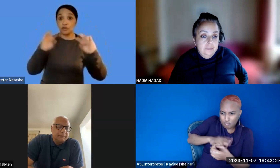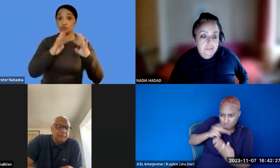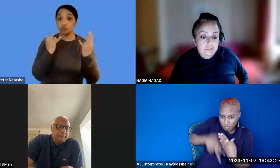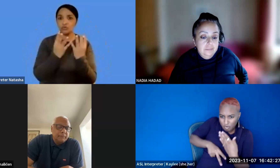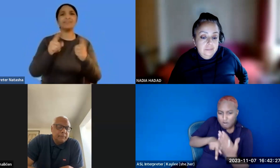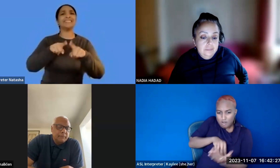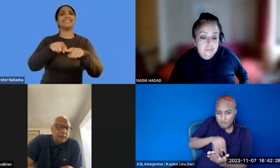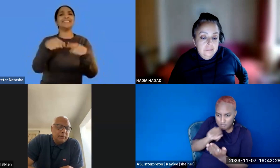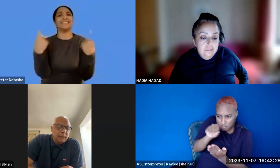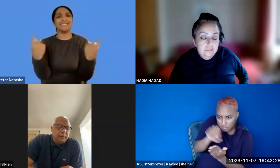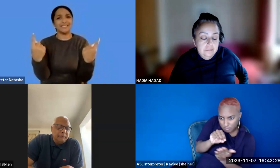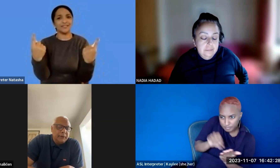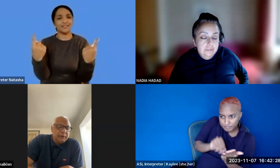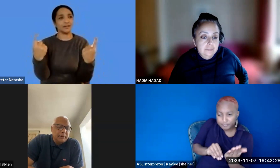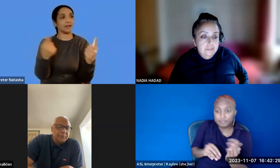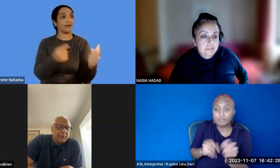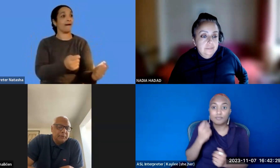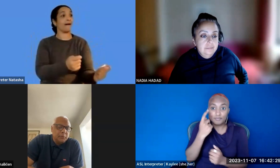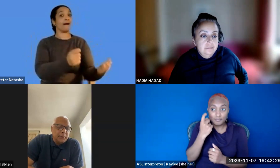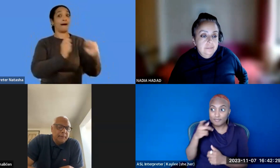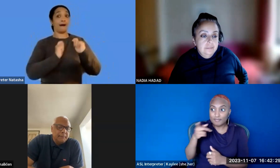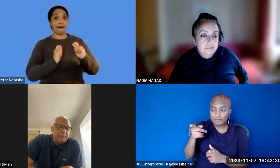It was done in a very transparent way.